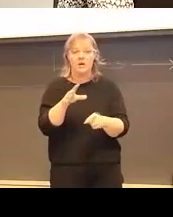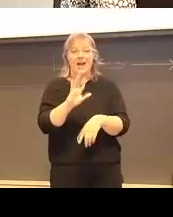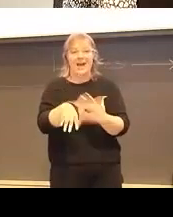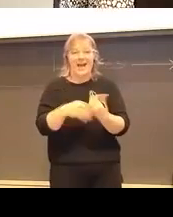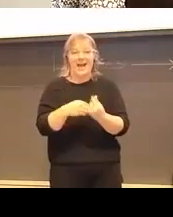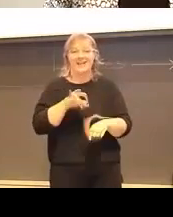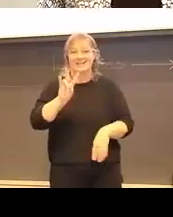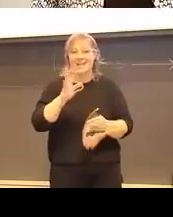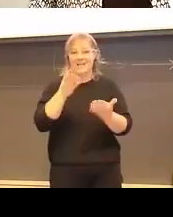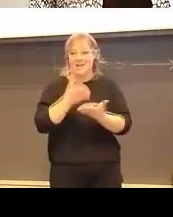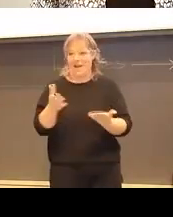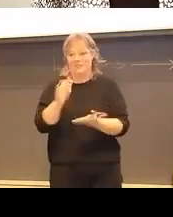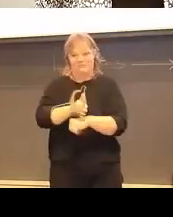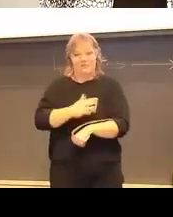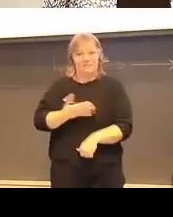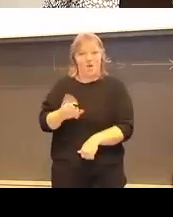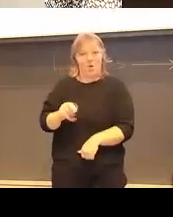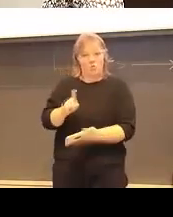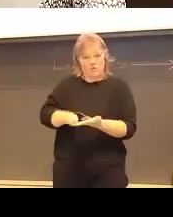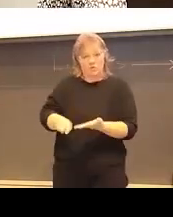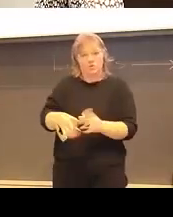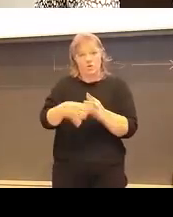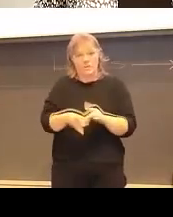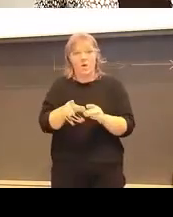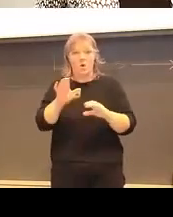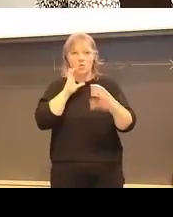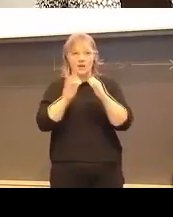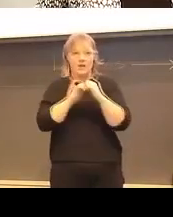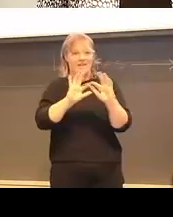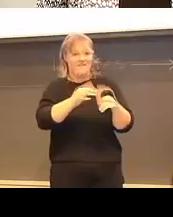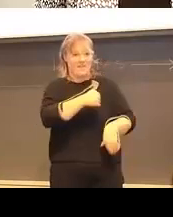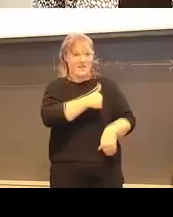based on my own research about communicating with family members and re recognizing the